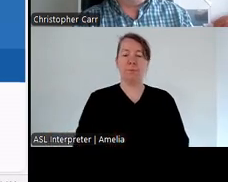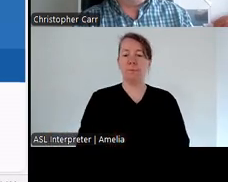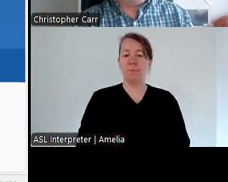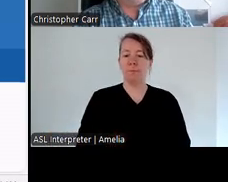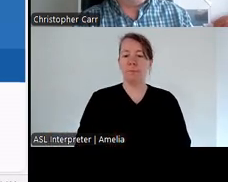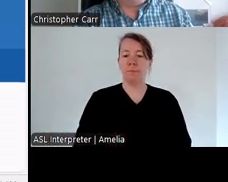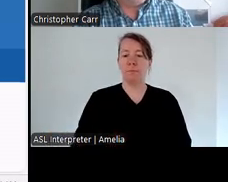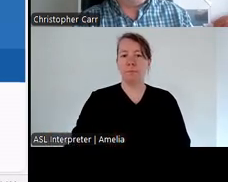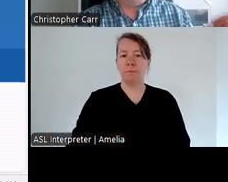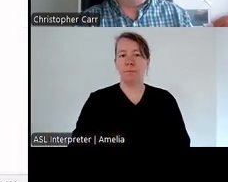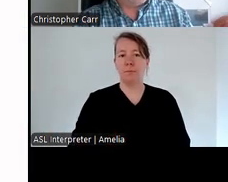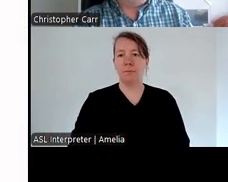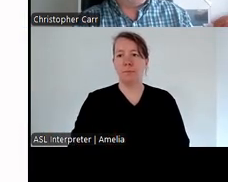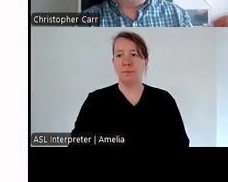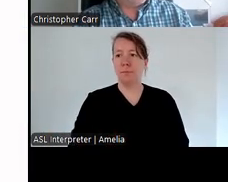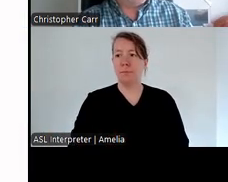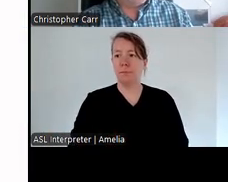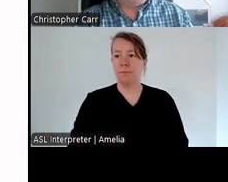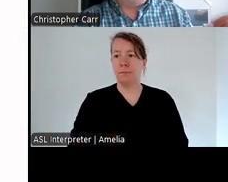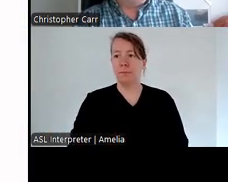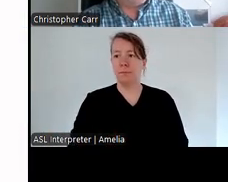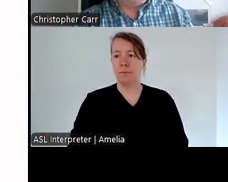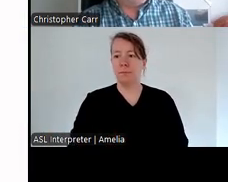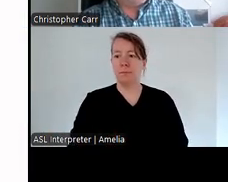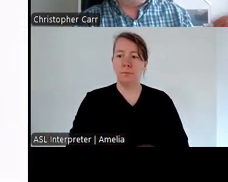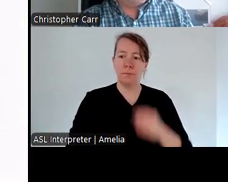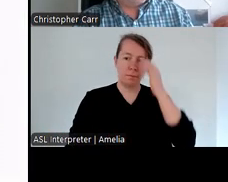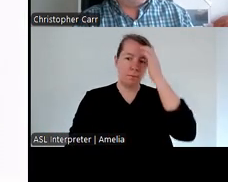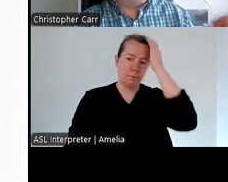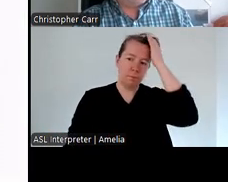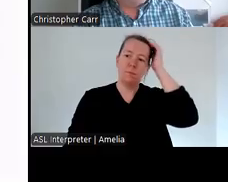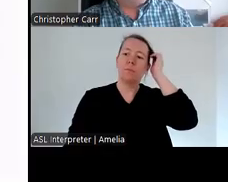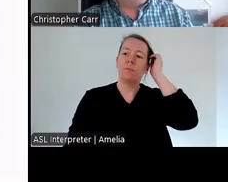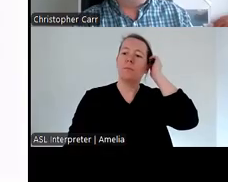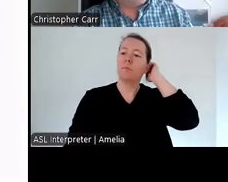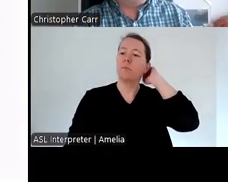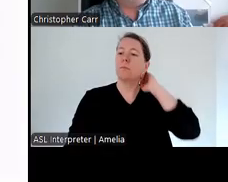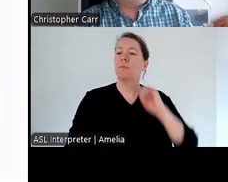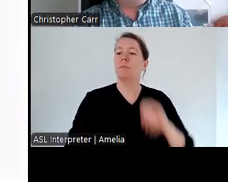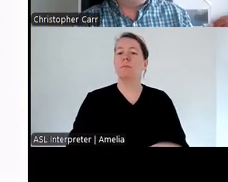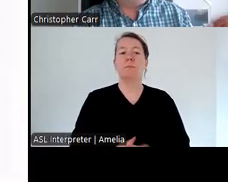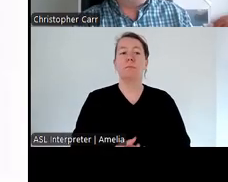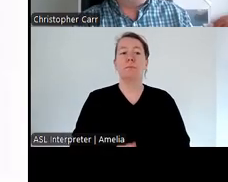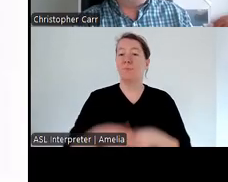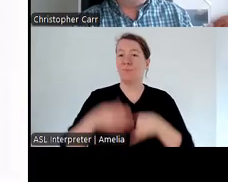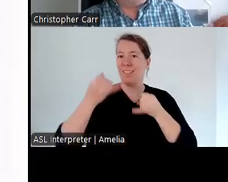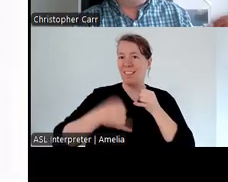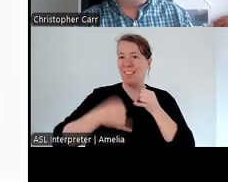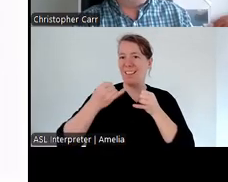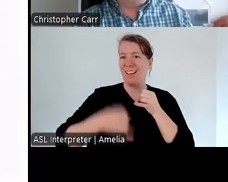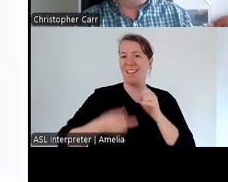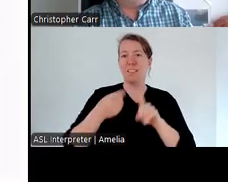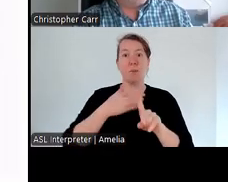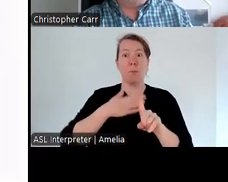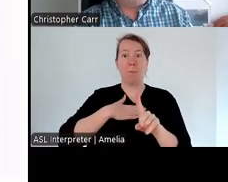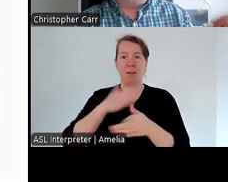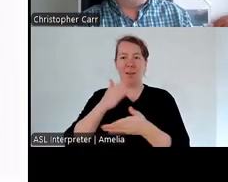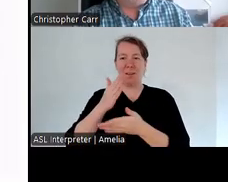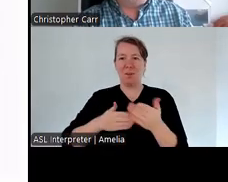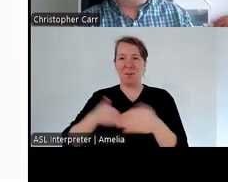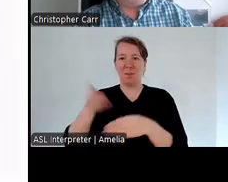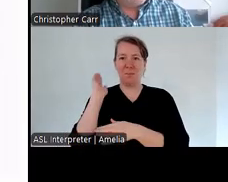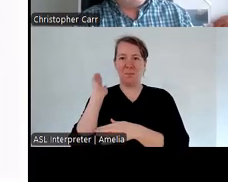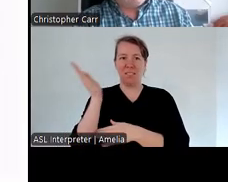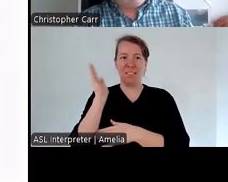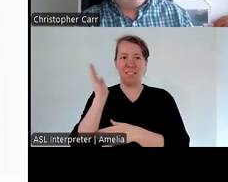descriptive version. And lastly, from my part of the presentation here, is the DAISY